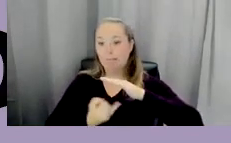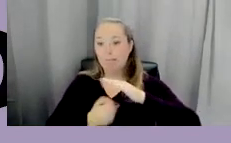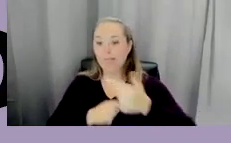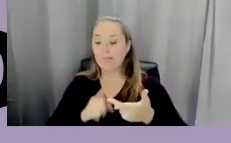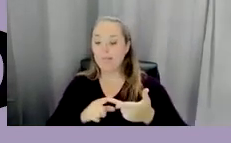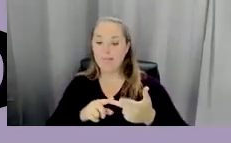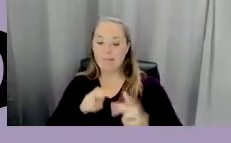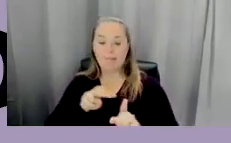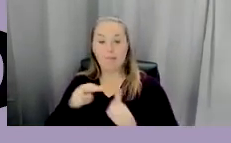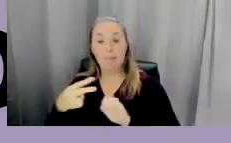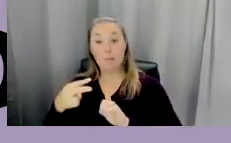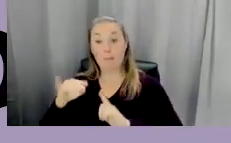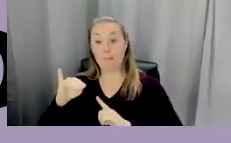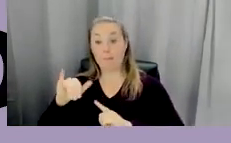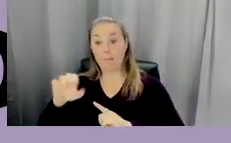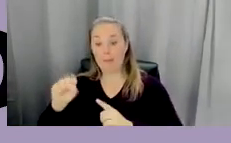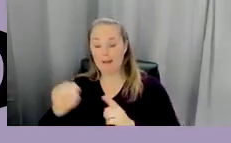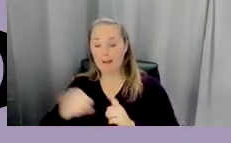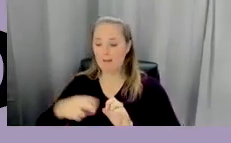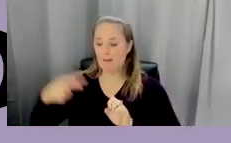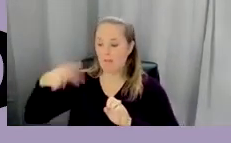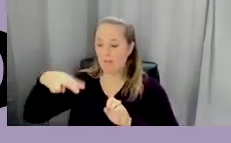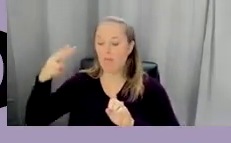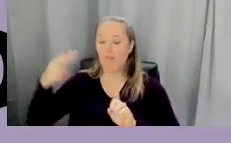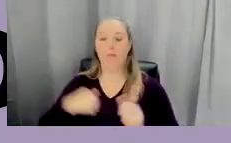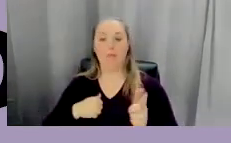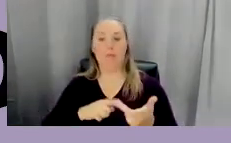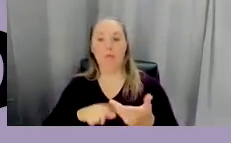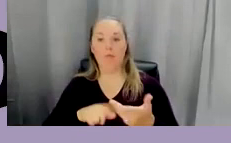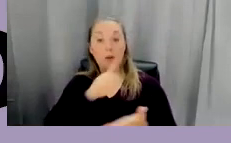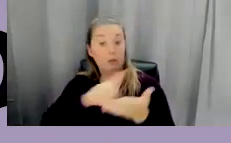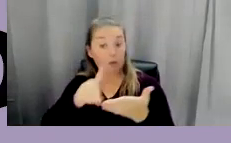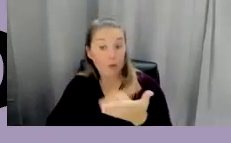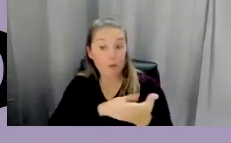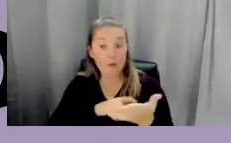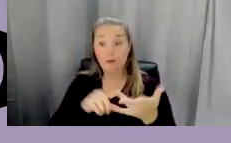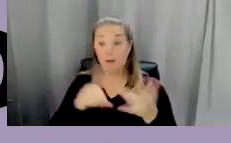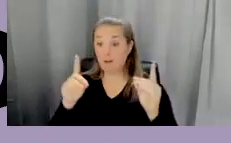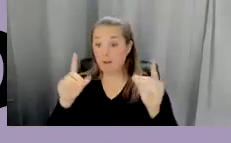EXPERIENCE